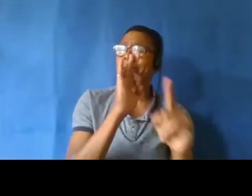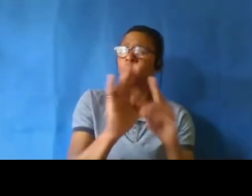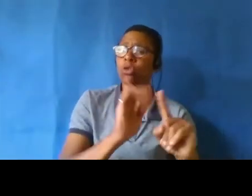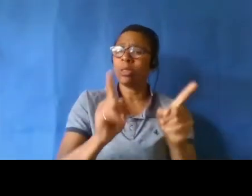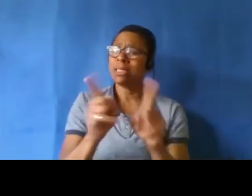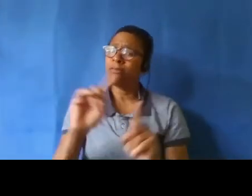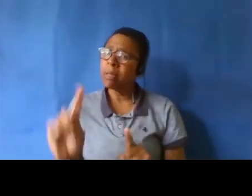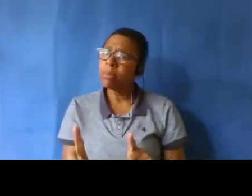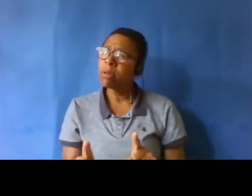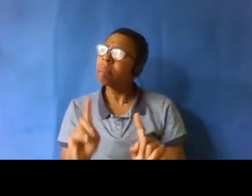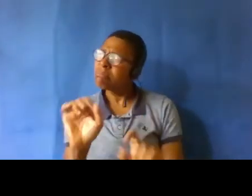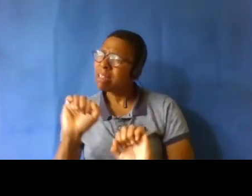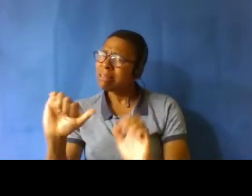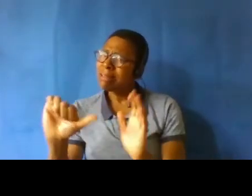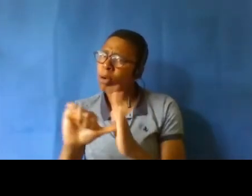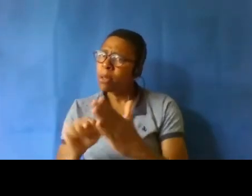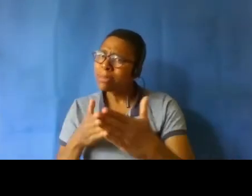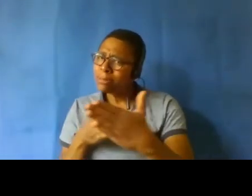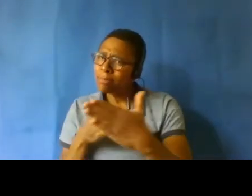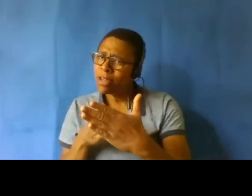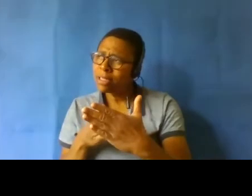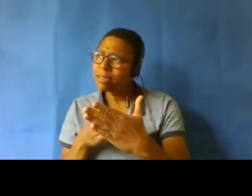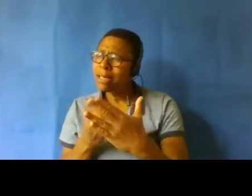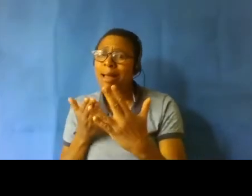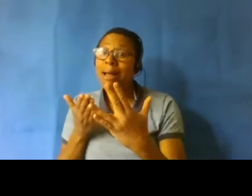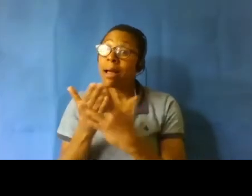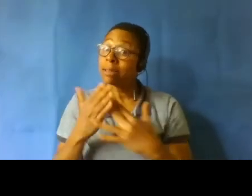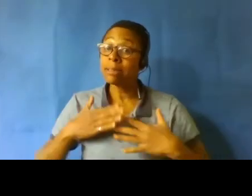including facing stigma from their communities and neglect from health